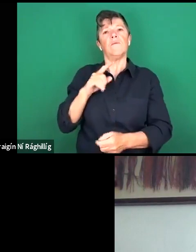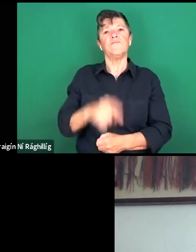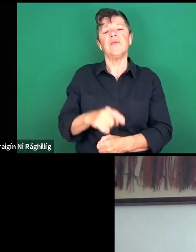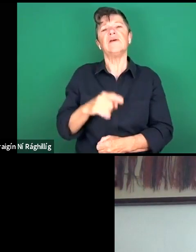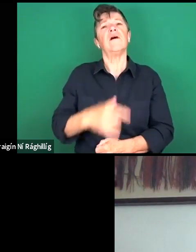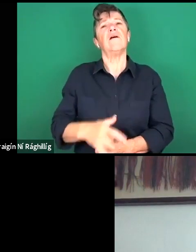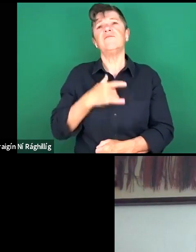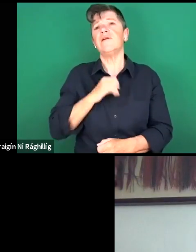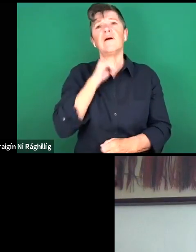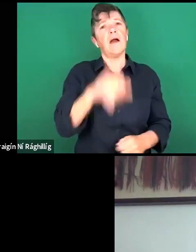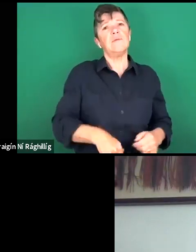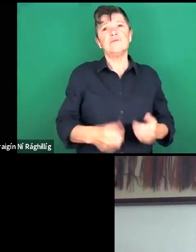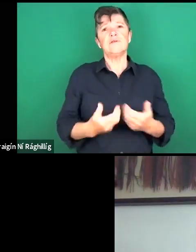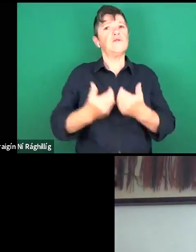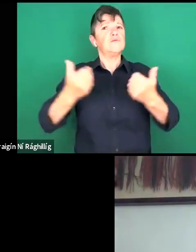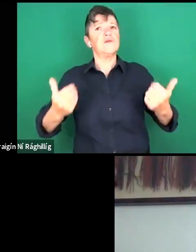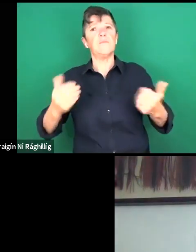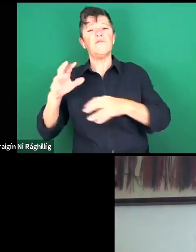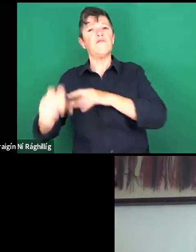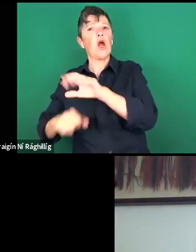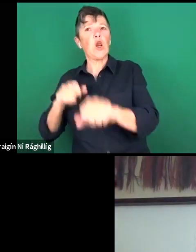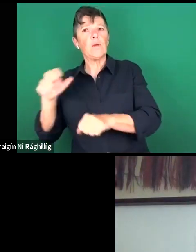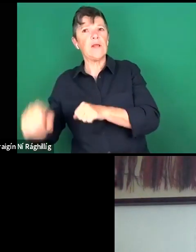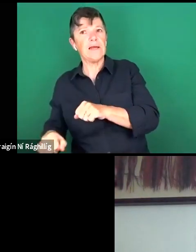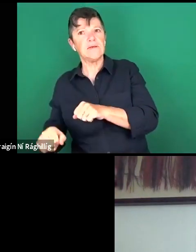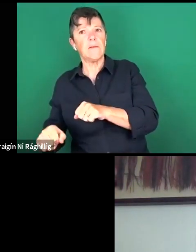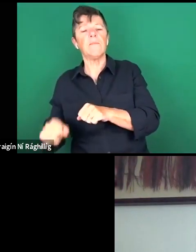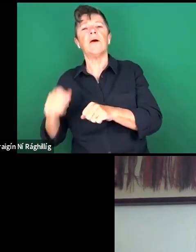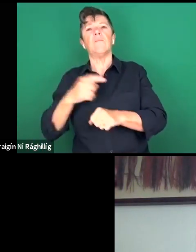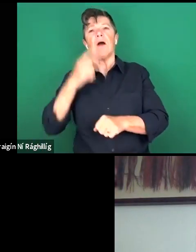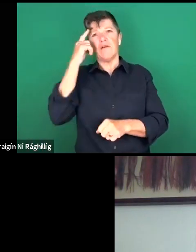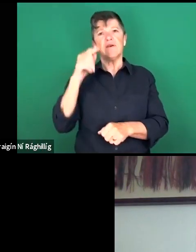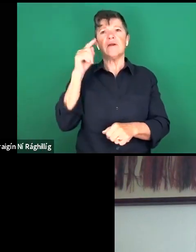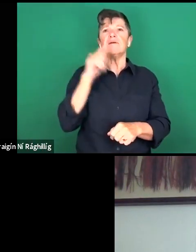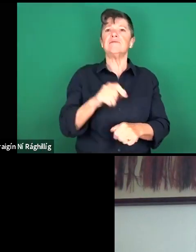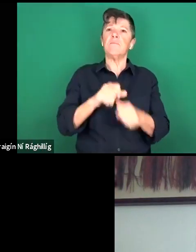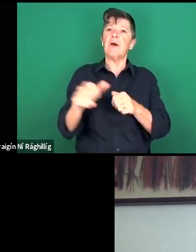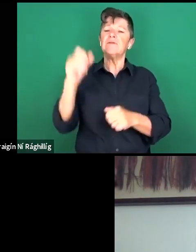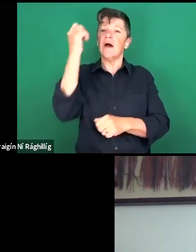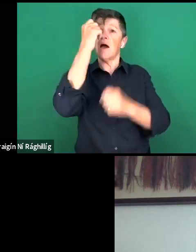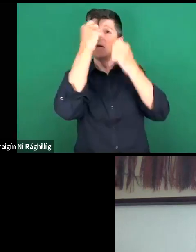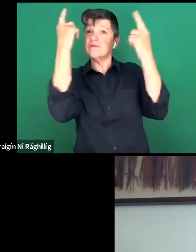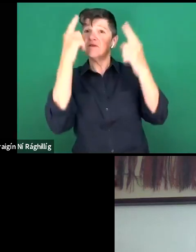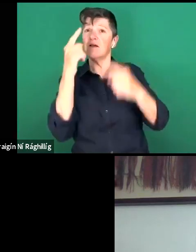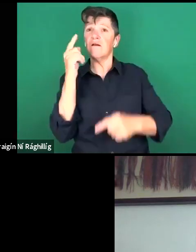from Britain and what it would mean so there are movements around the world